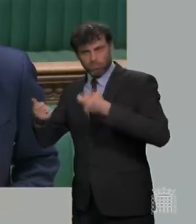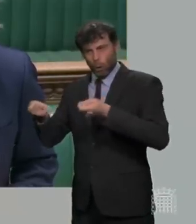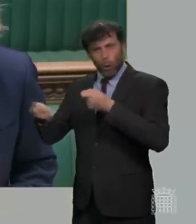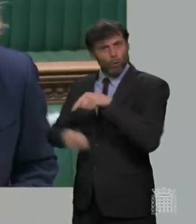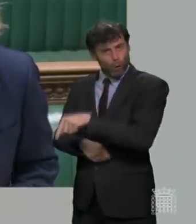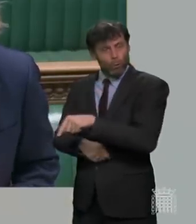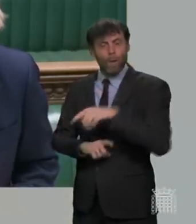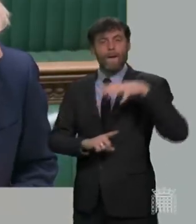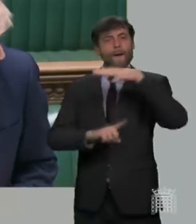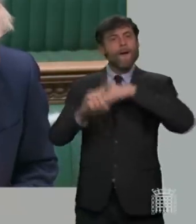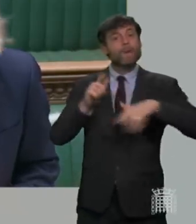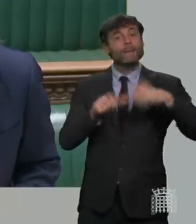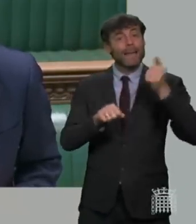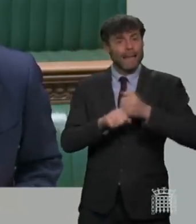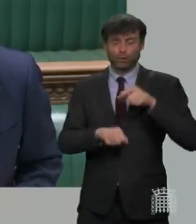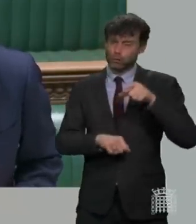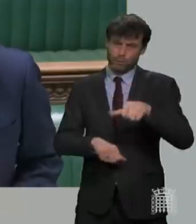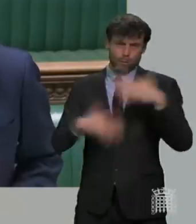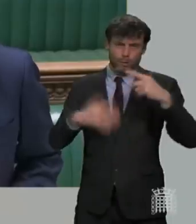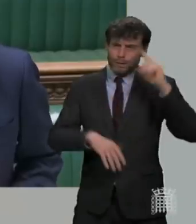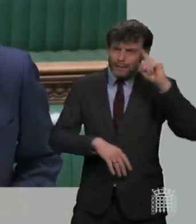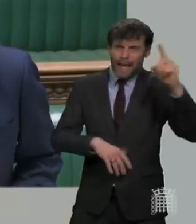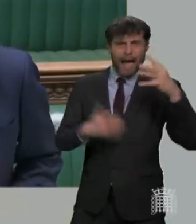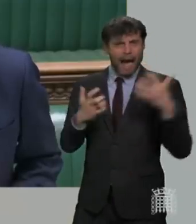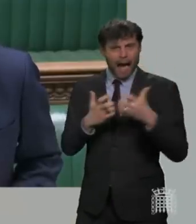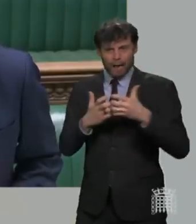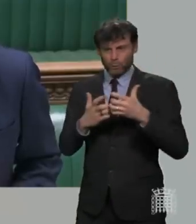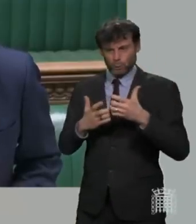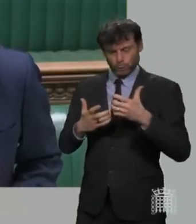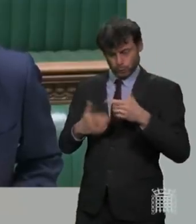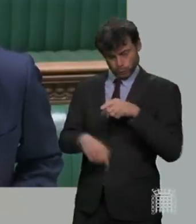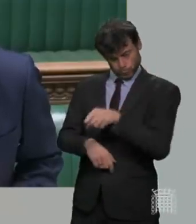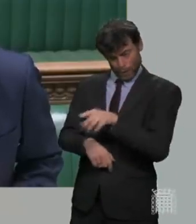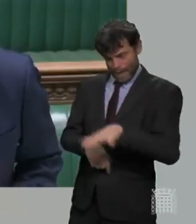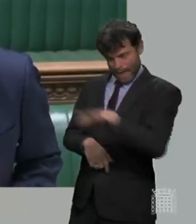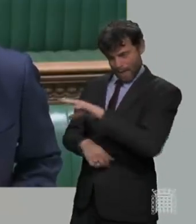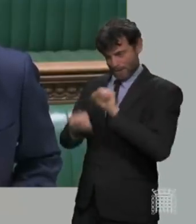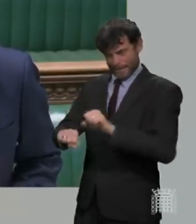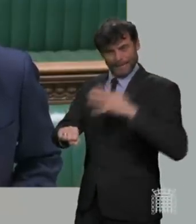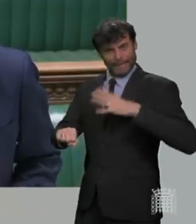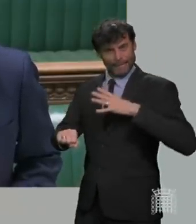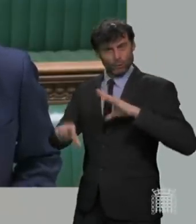creative work it does to find solutions, and we are investing £5.2 billion to build 2,000